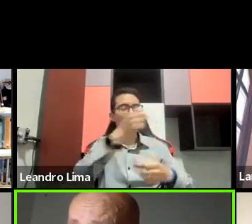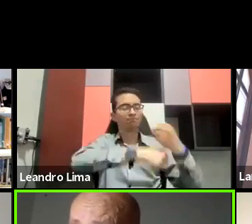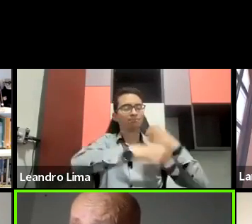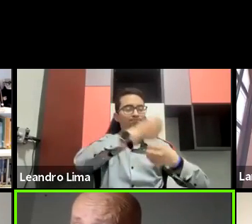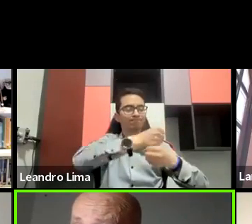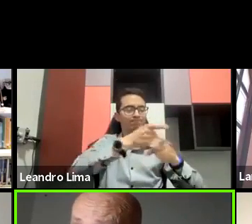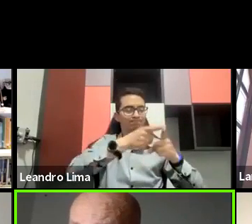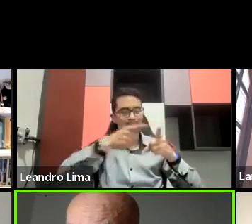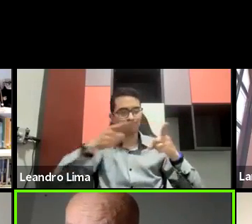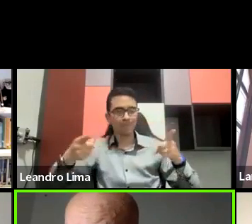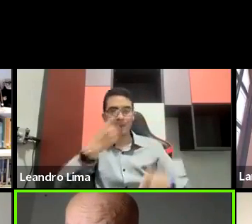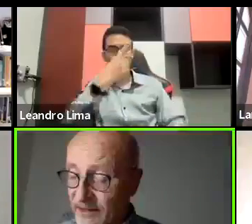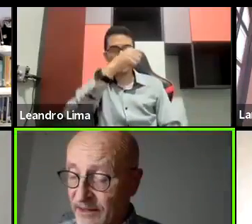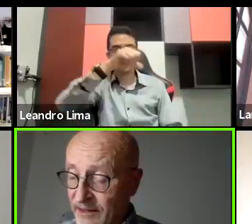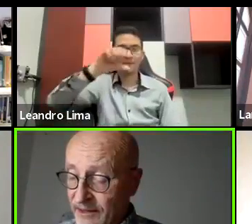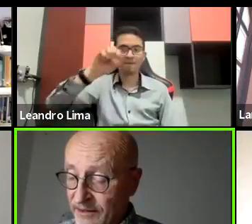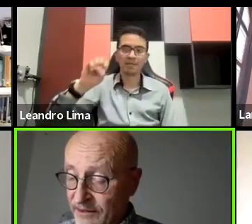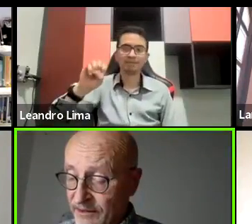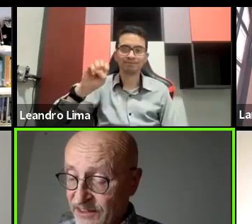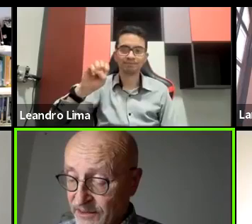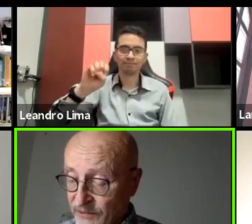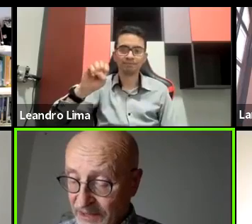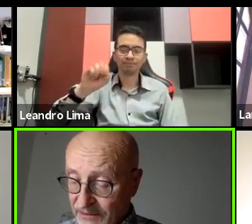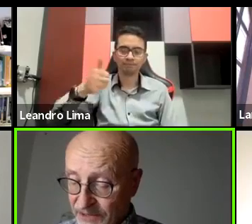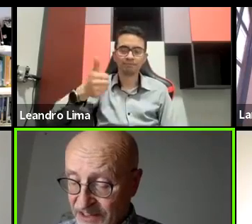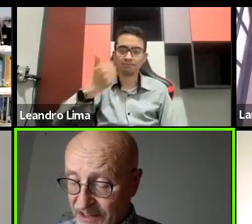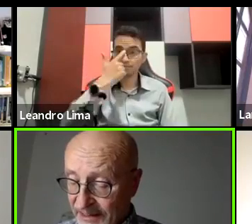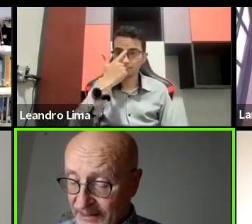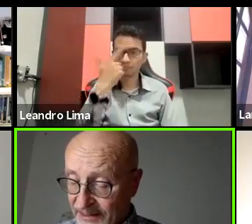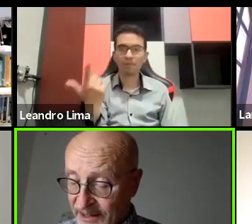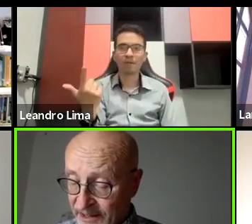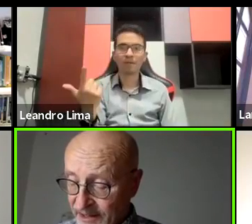involved in science and involved in science and technology studies and this we technology studies and this we